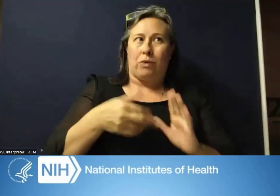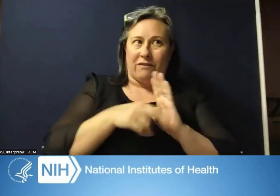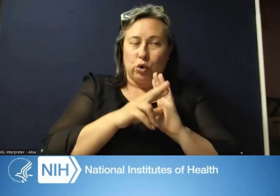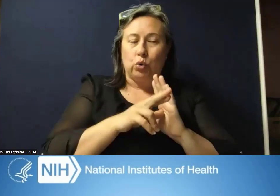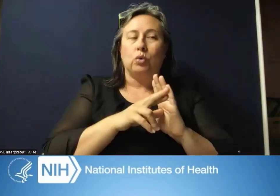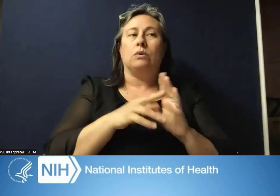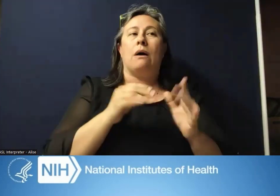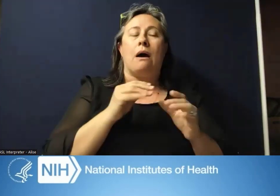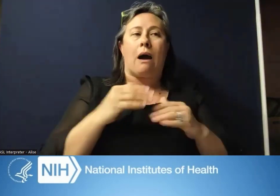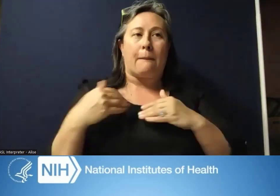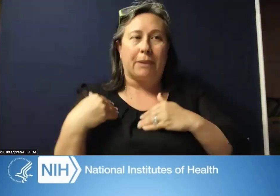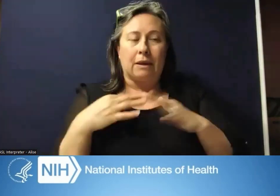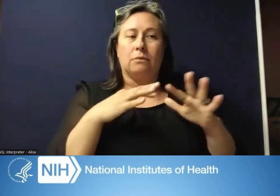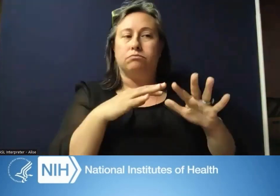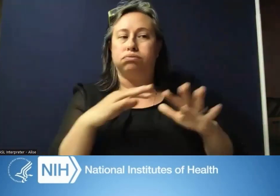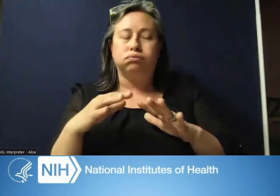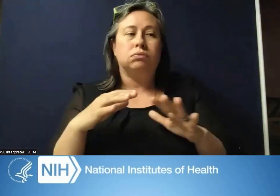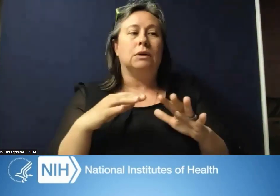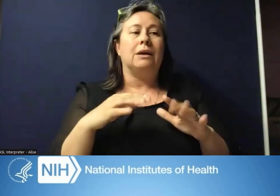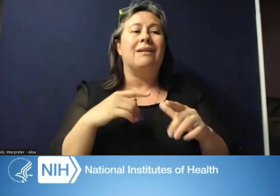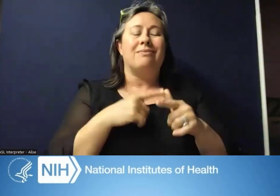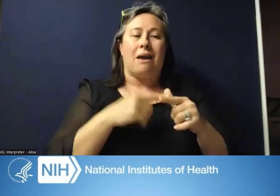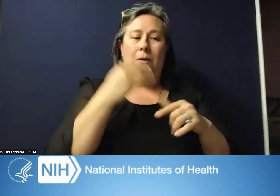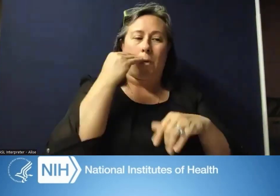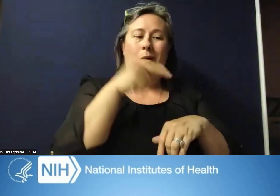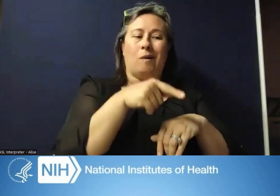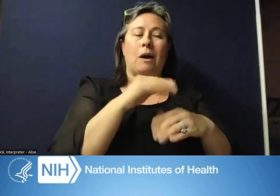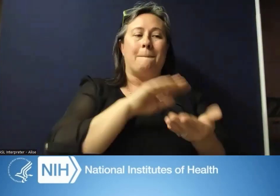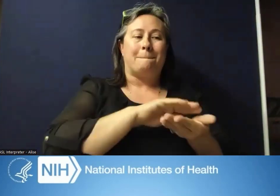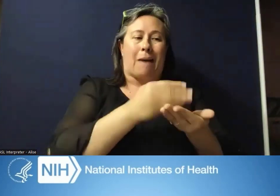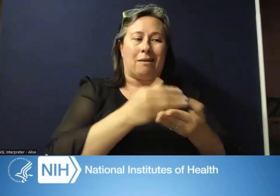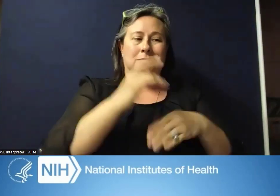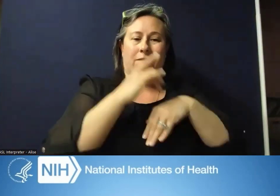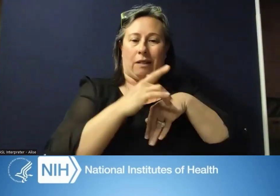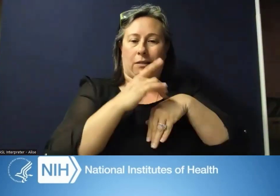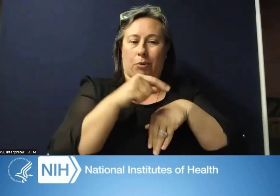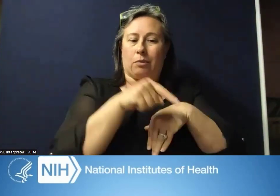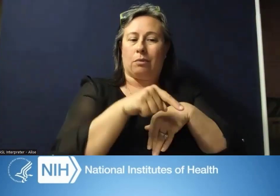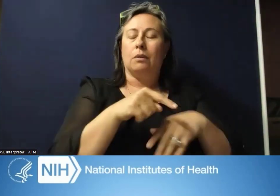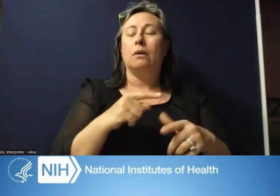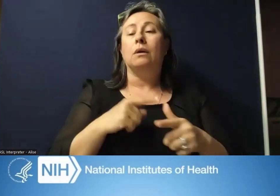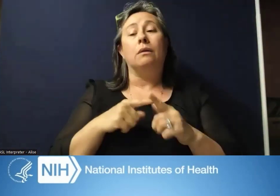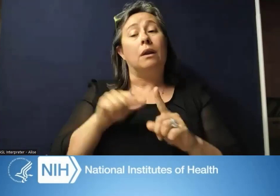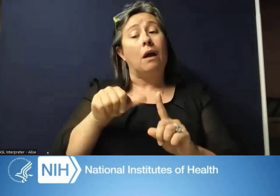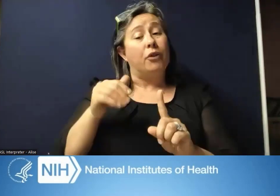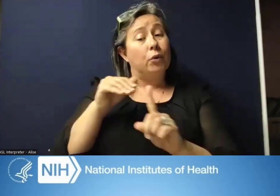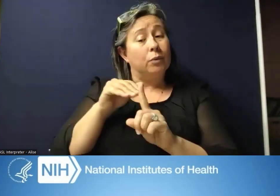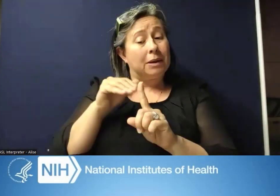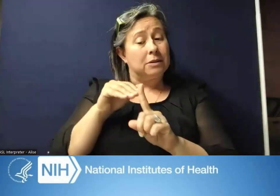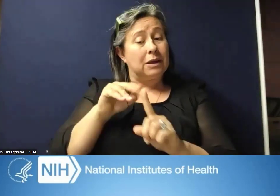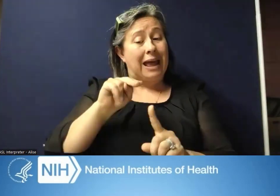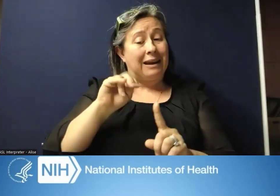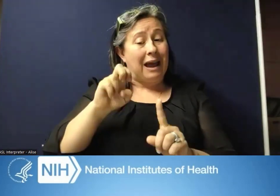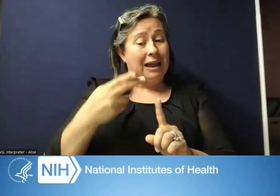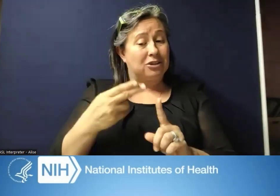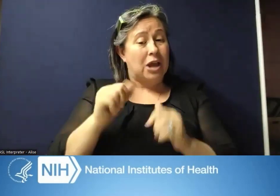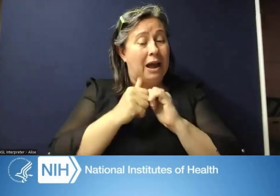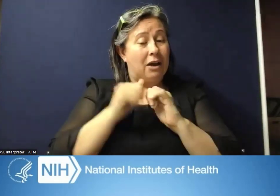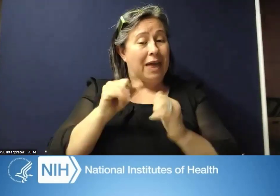and we know that balance is then available, and then just another reminder that the way that NIH approves carryover requests